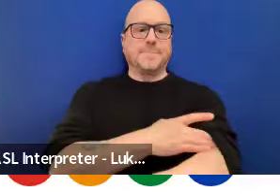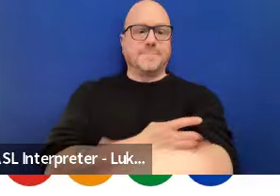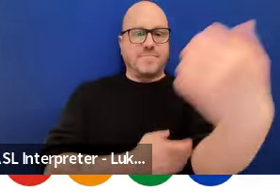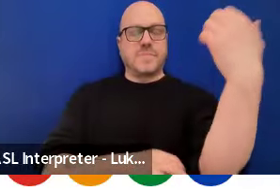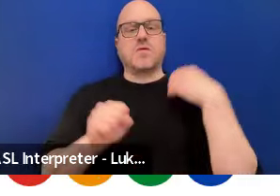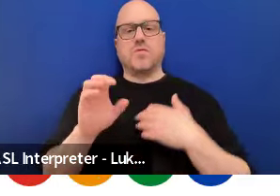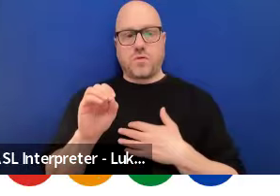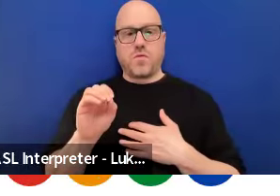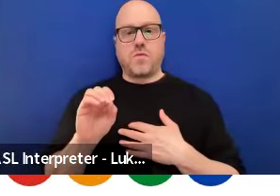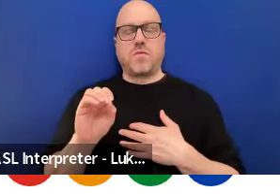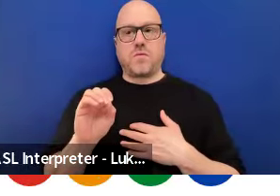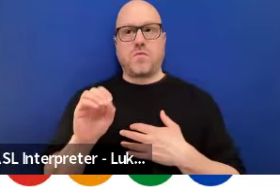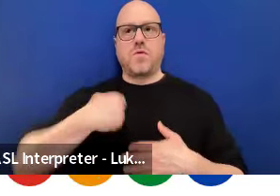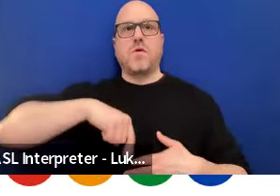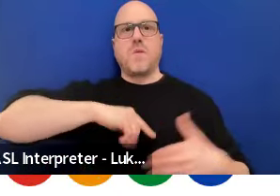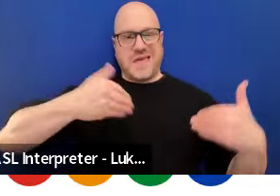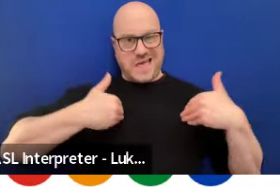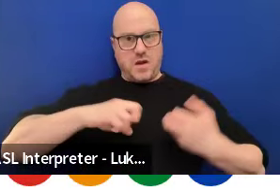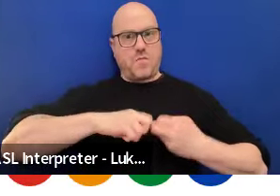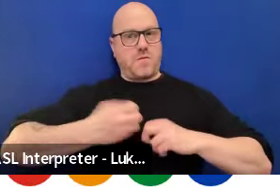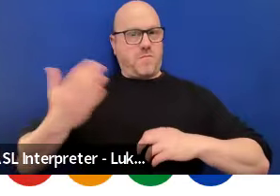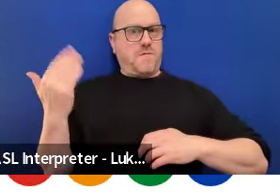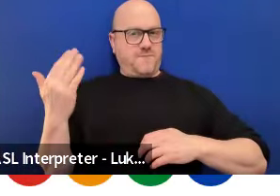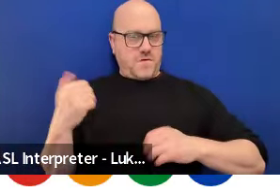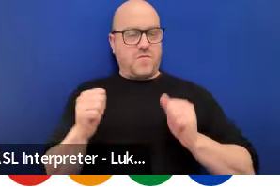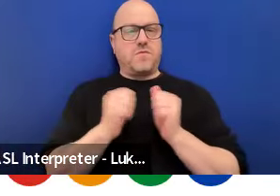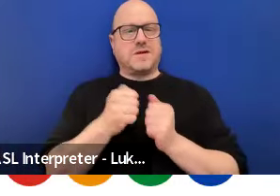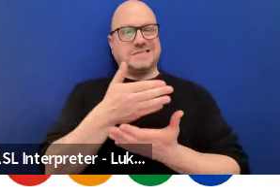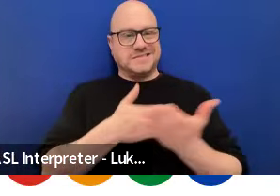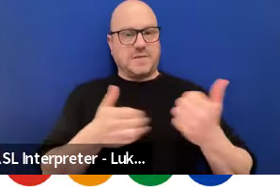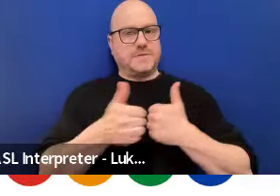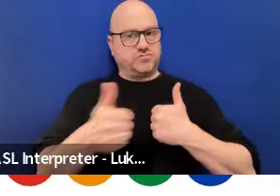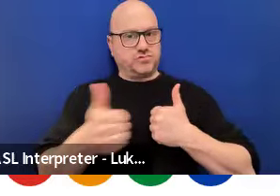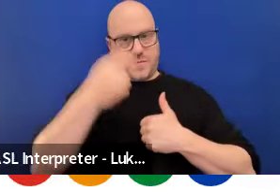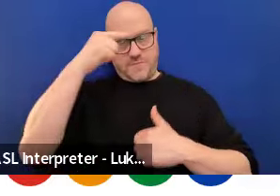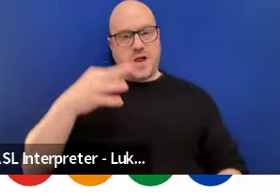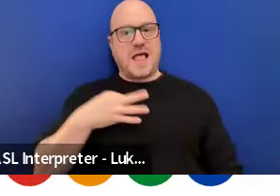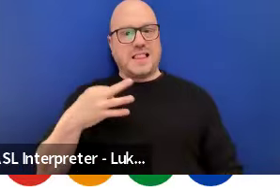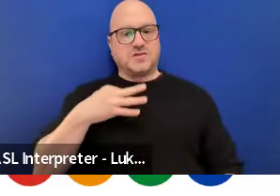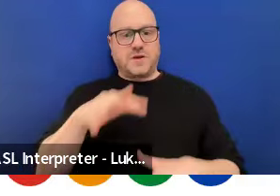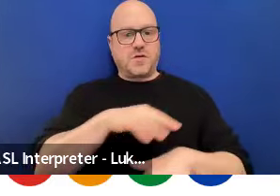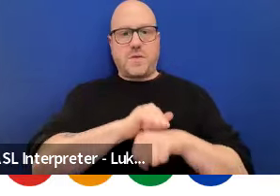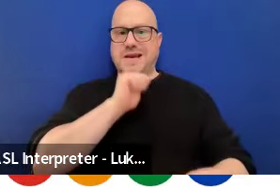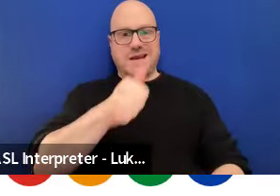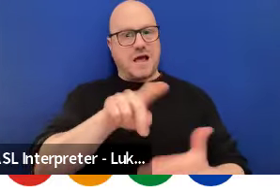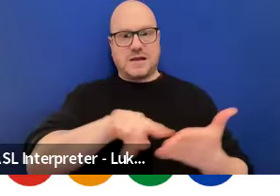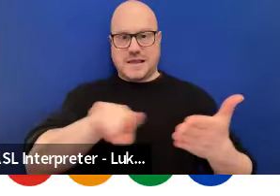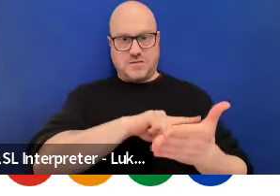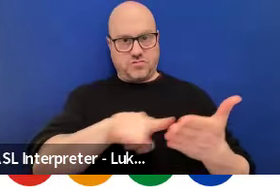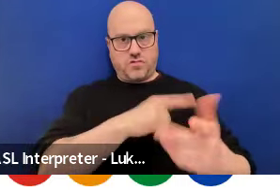ANY TRIPS.>> OKAY. WE DID HAVE A LITTLE PROBLEM ORIGINALLY WITH SOME OF THE TRIPS